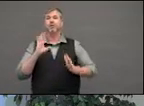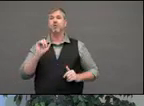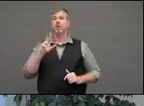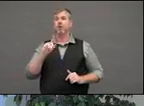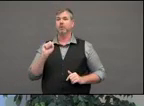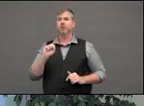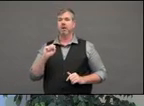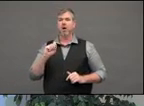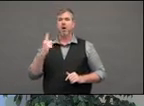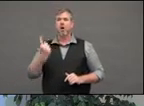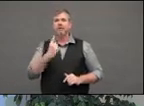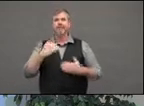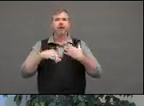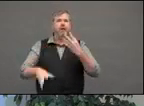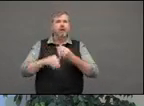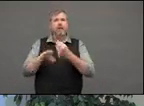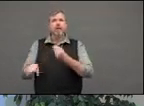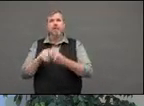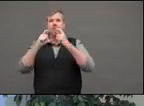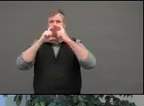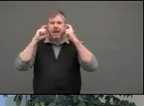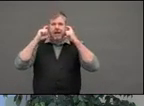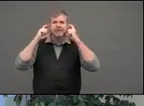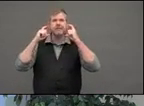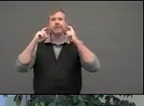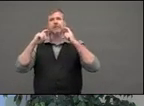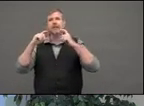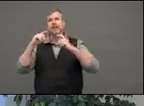you know always having a spare one just in case you know